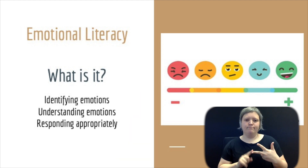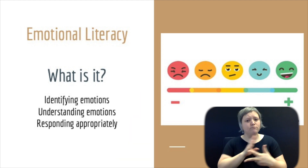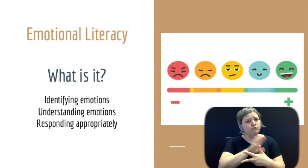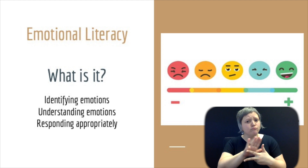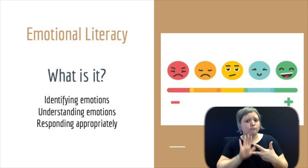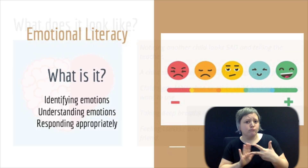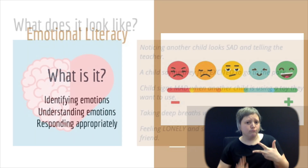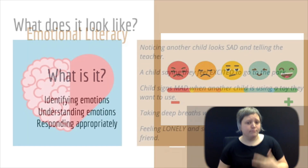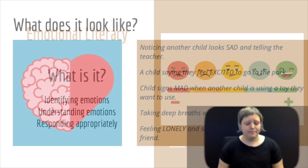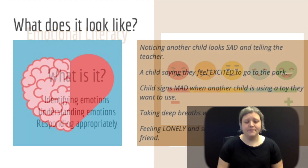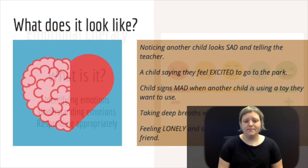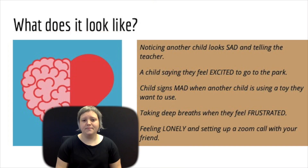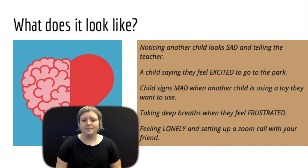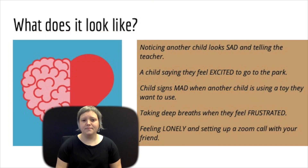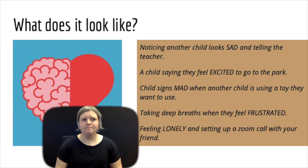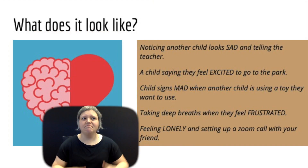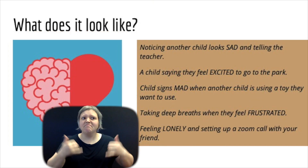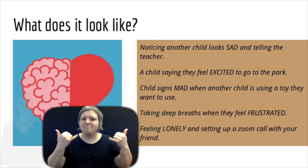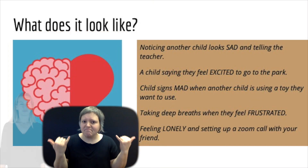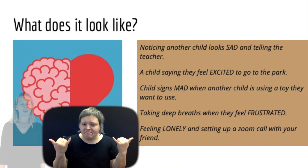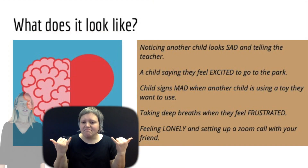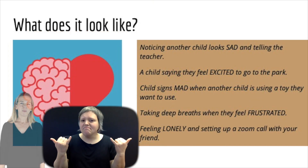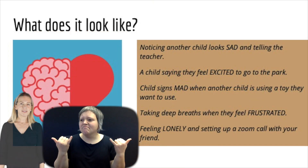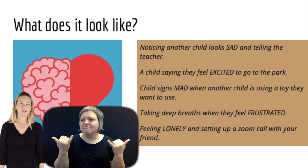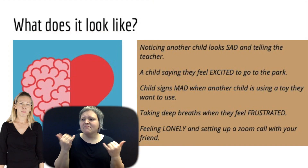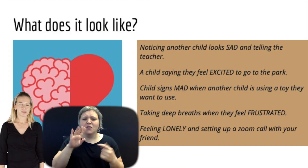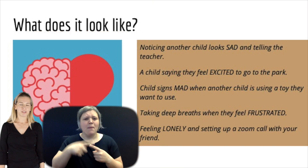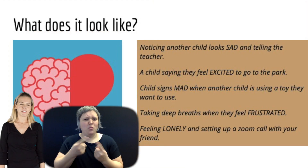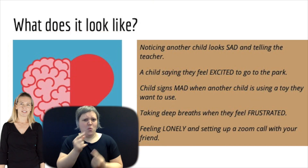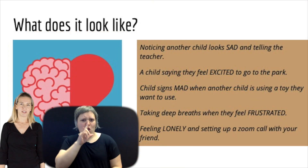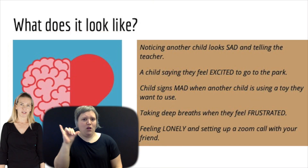So, that would be an example. So, what does emotional literacy look like?